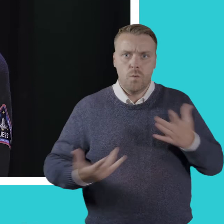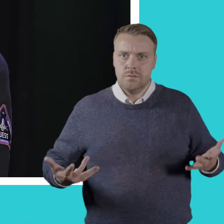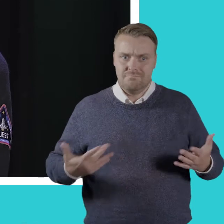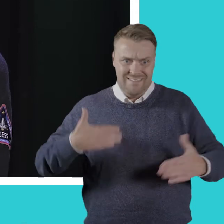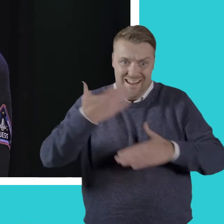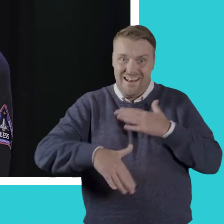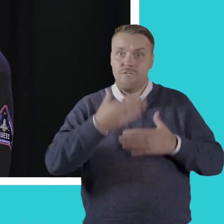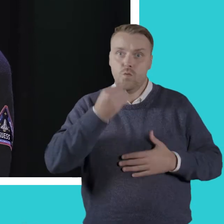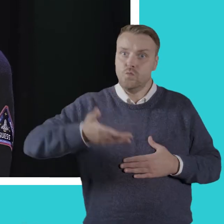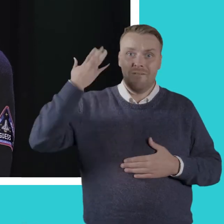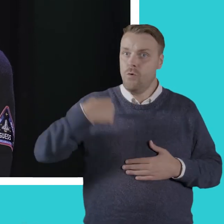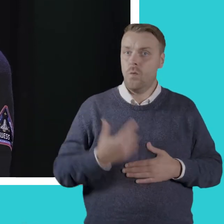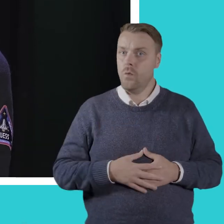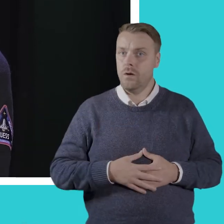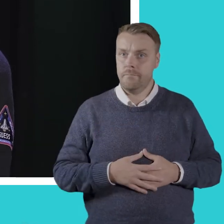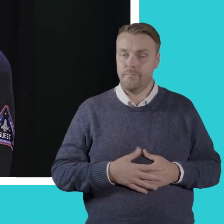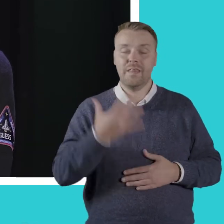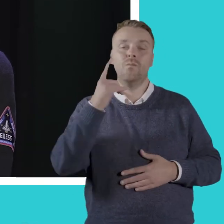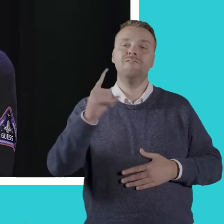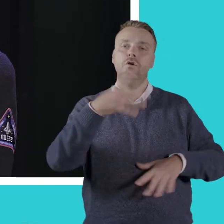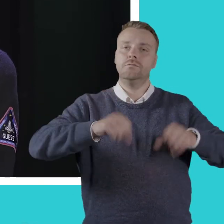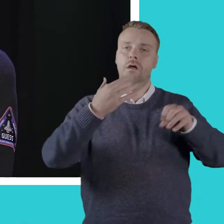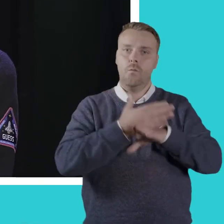do that when I was younger. When I first started working it was all stacked my money stacked my